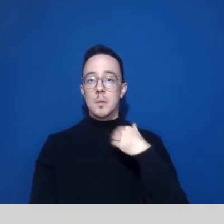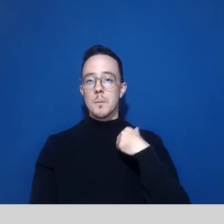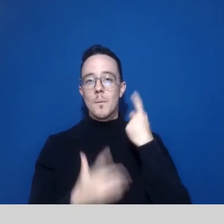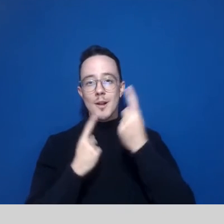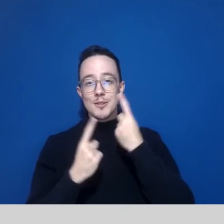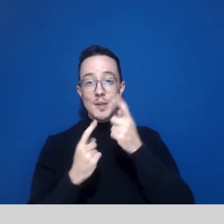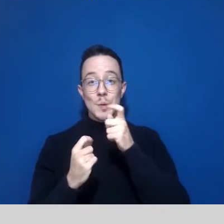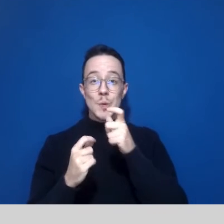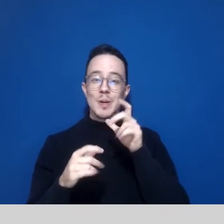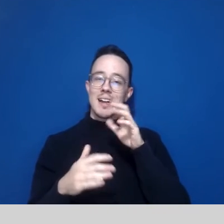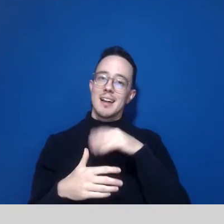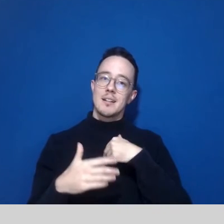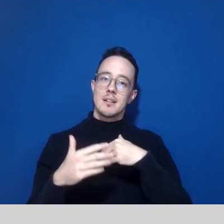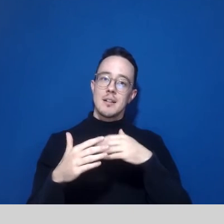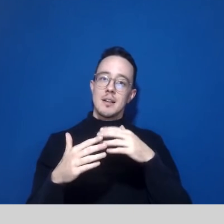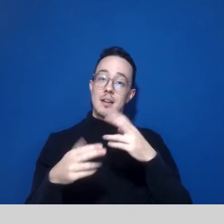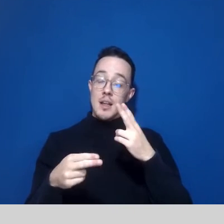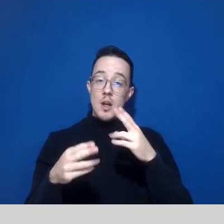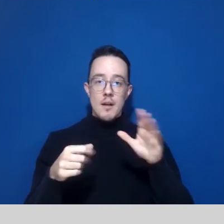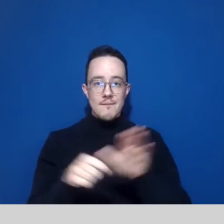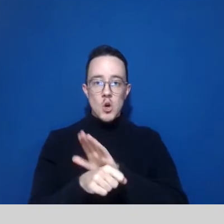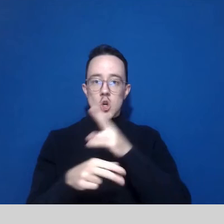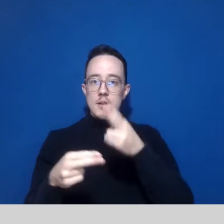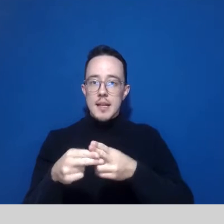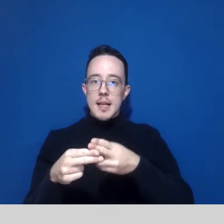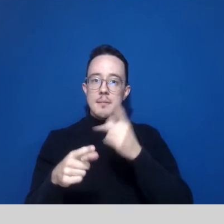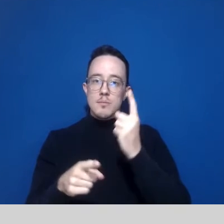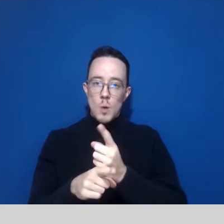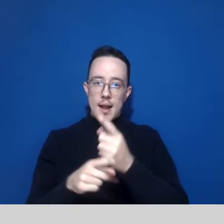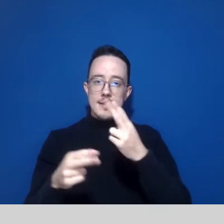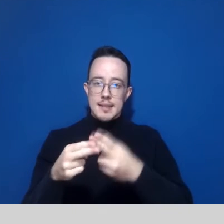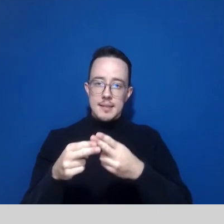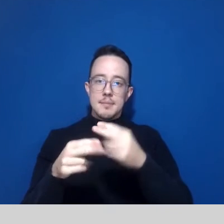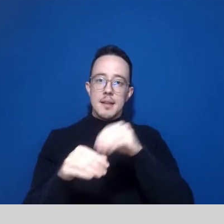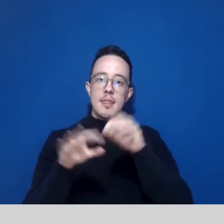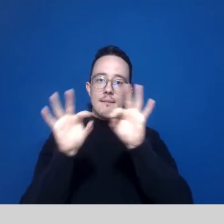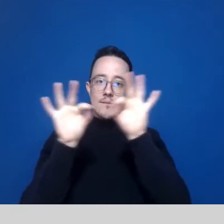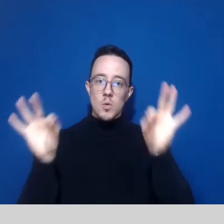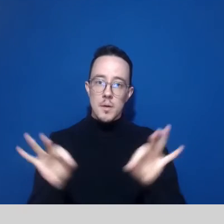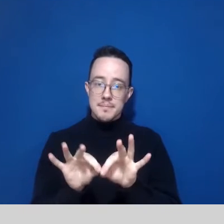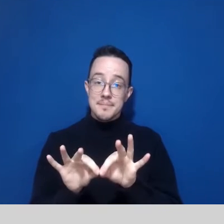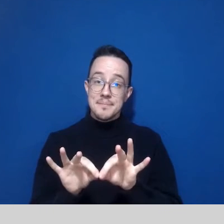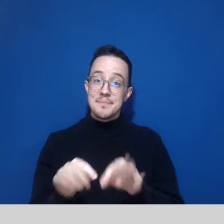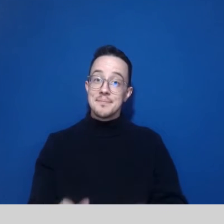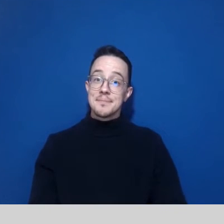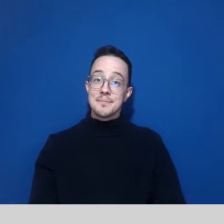I would like to ask you who of you can write their complete name within this form. First name, last name.